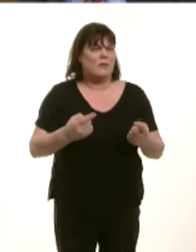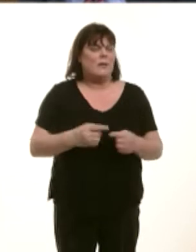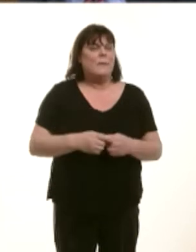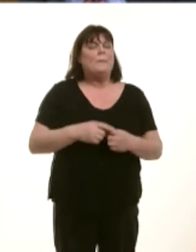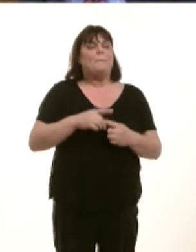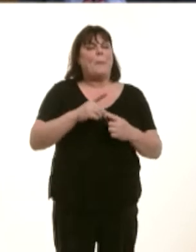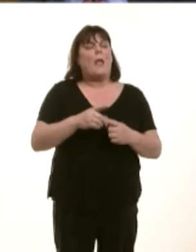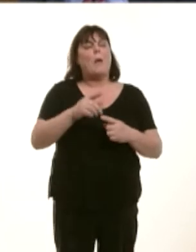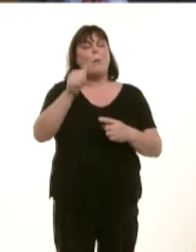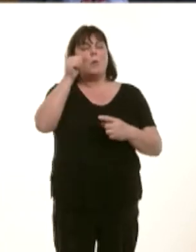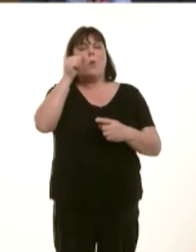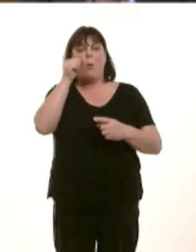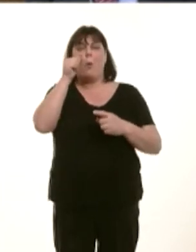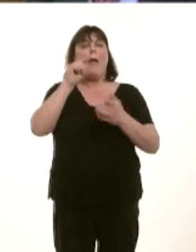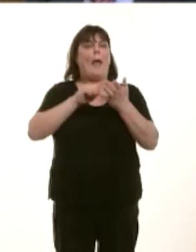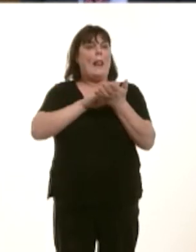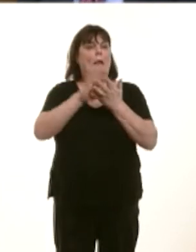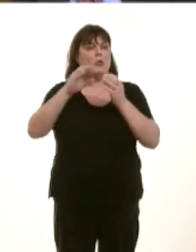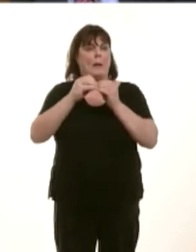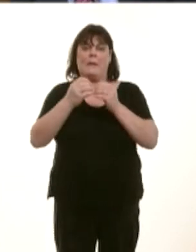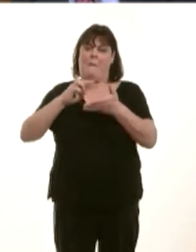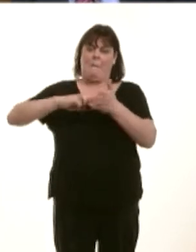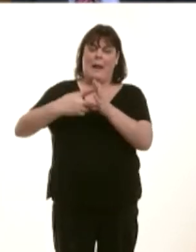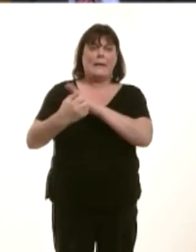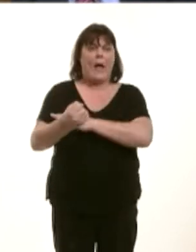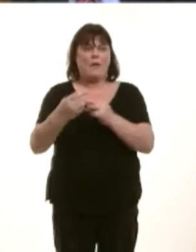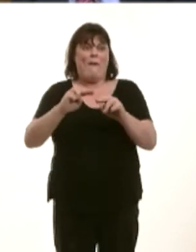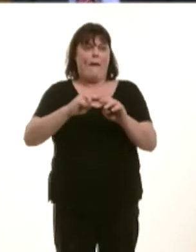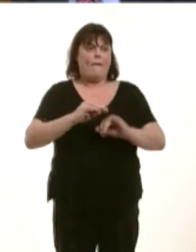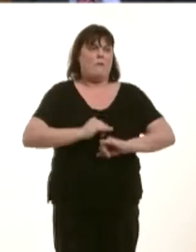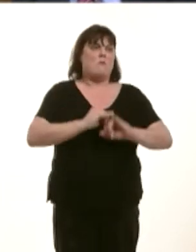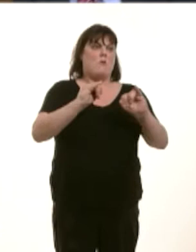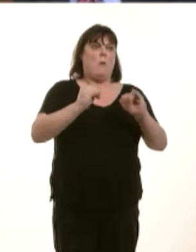LHBs to have plans in place to deal with such surges in demand, which, by and large, they